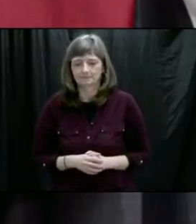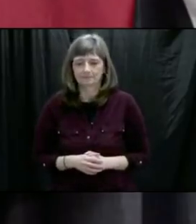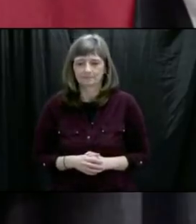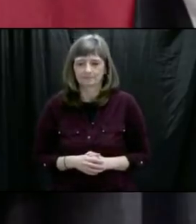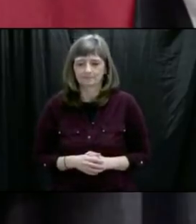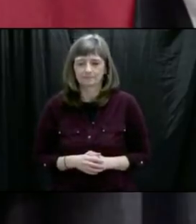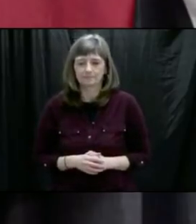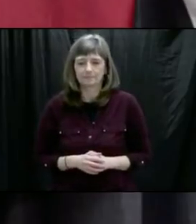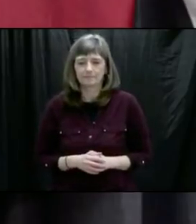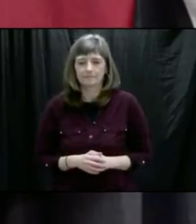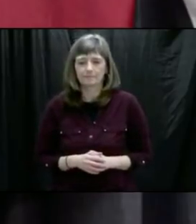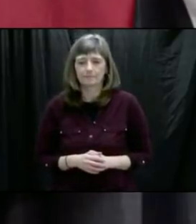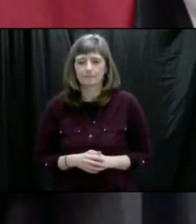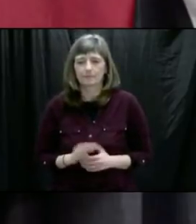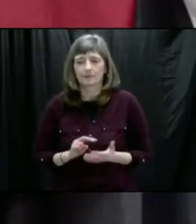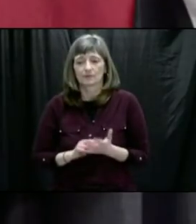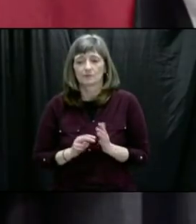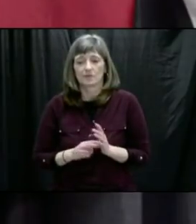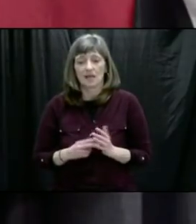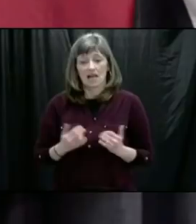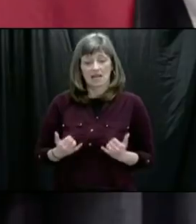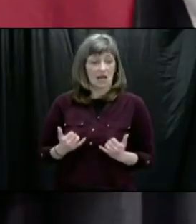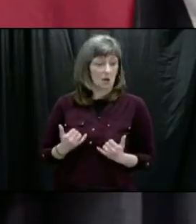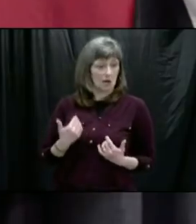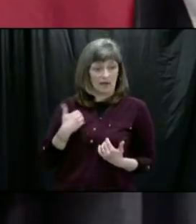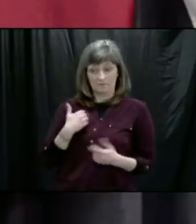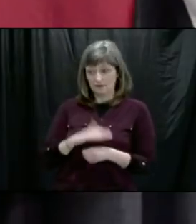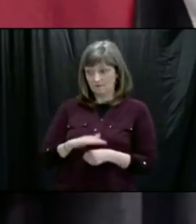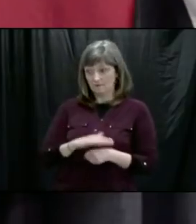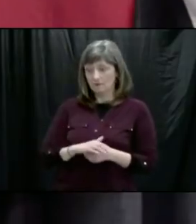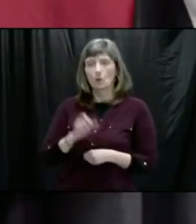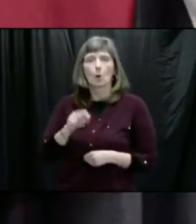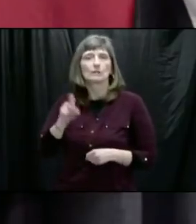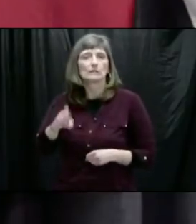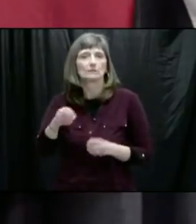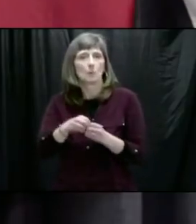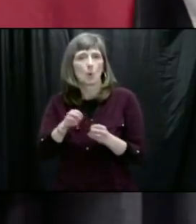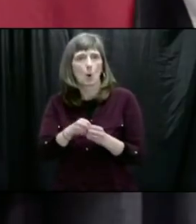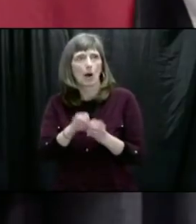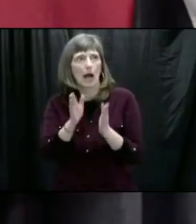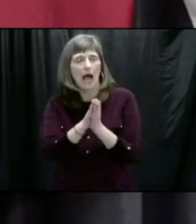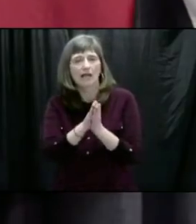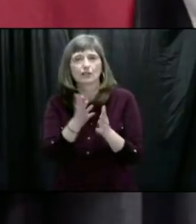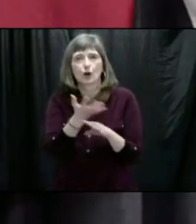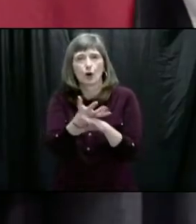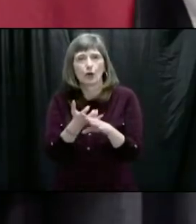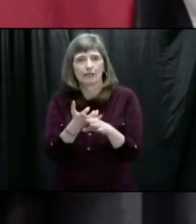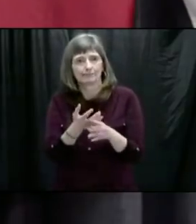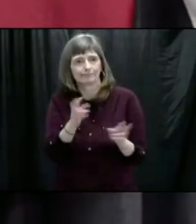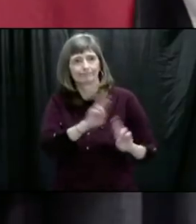THEM IN THEIR OWN LOCATIONS TO